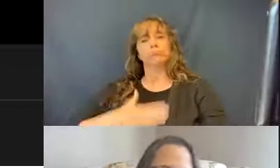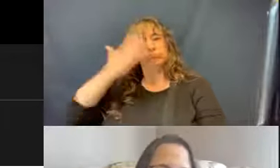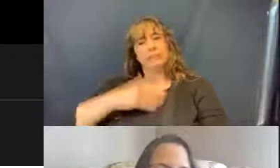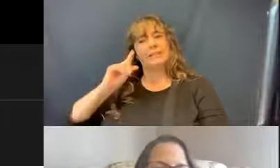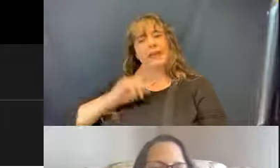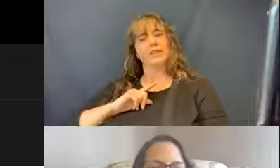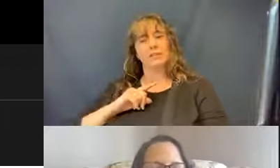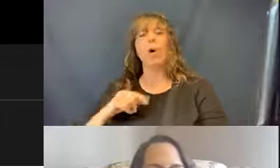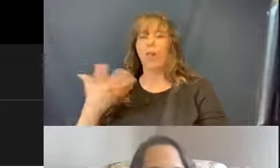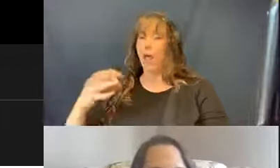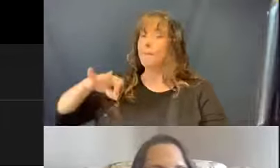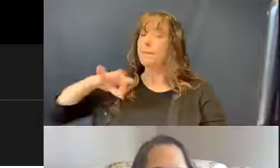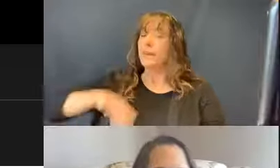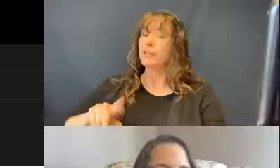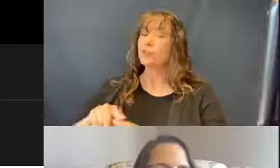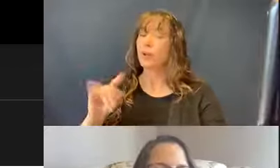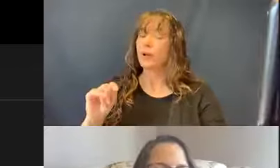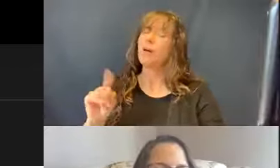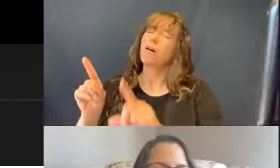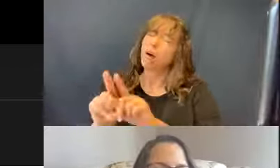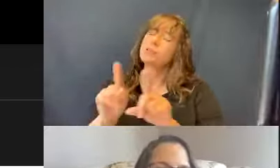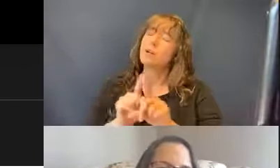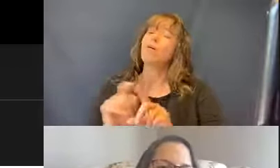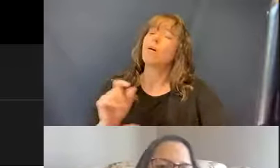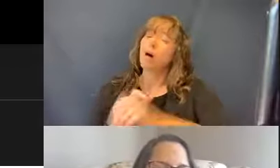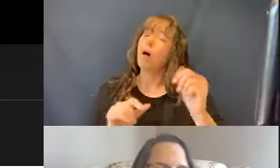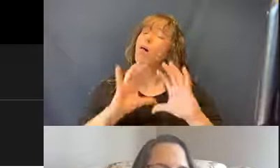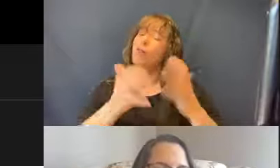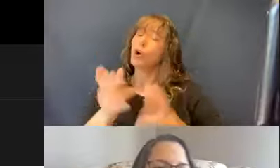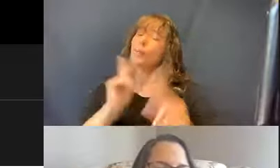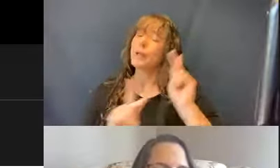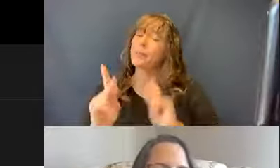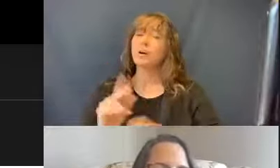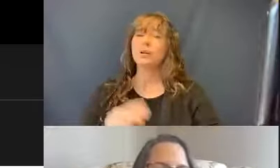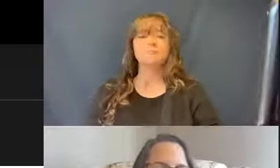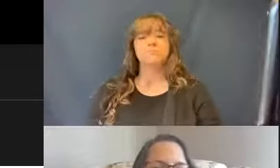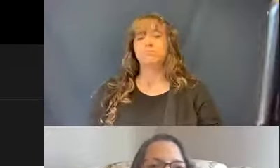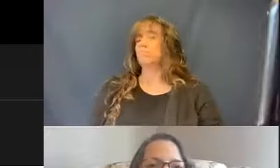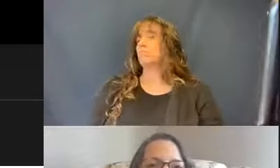to it. But there are also people that they don't want to be an inconvenience. They are